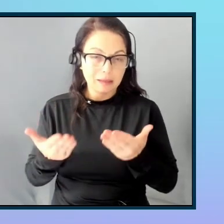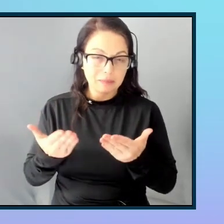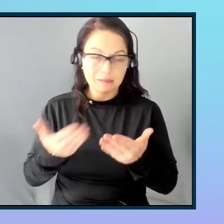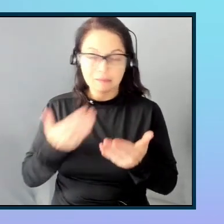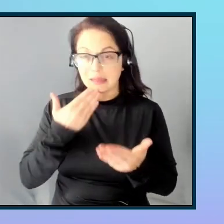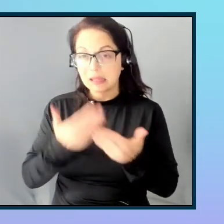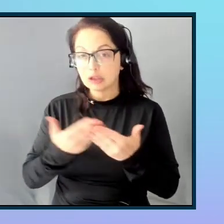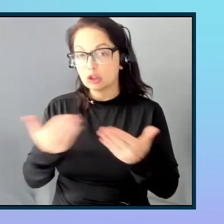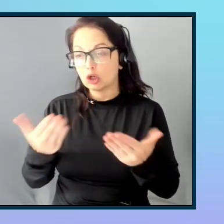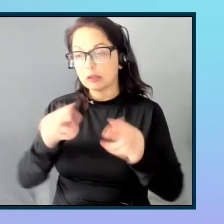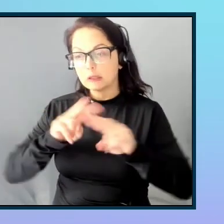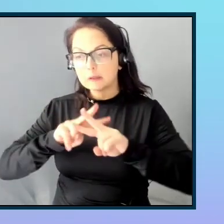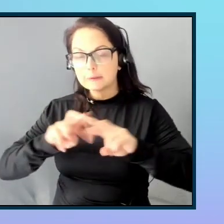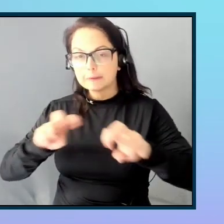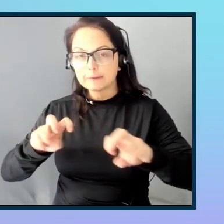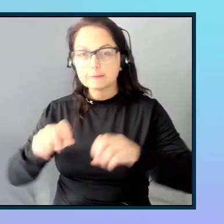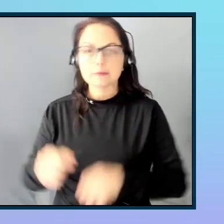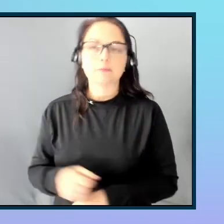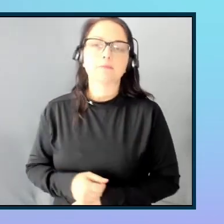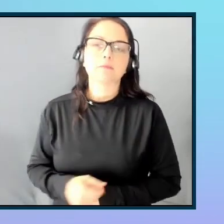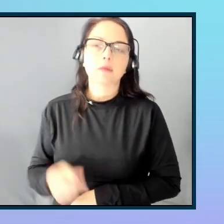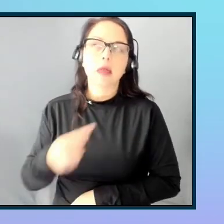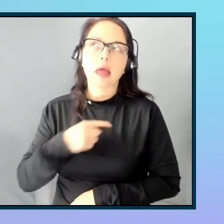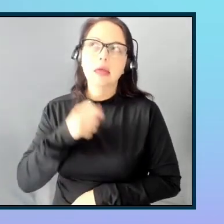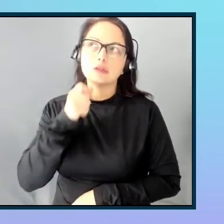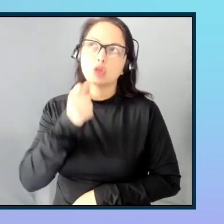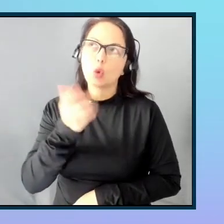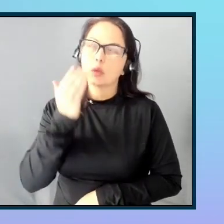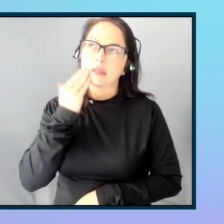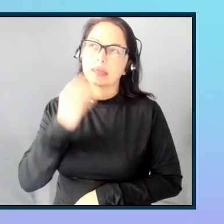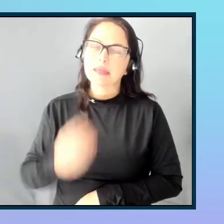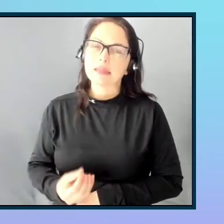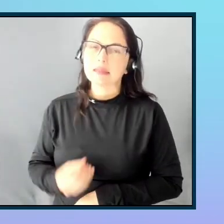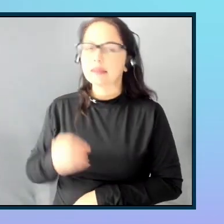I do not think WCAG requires that.